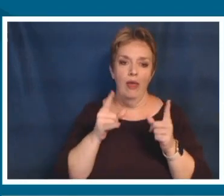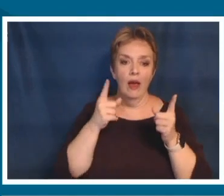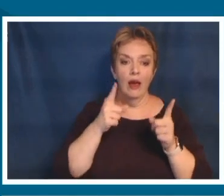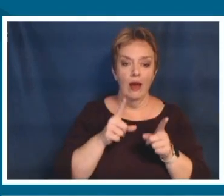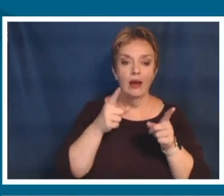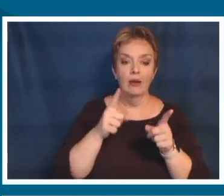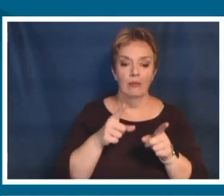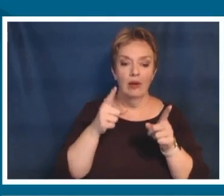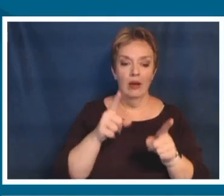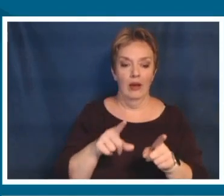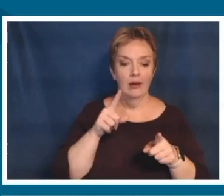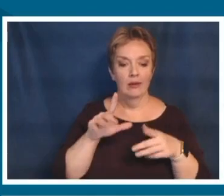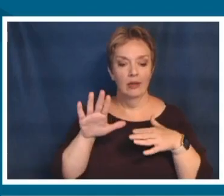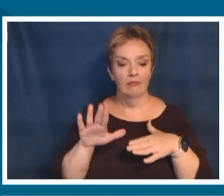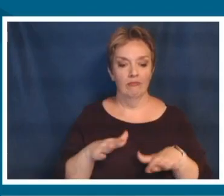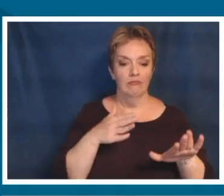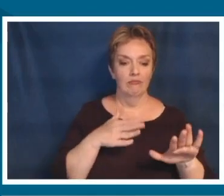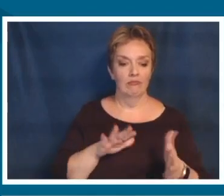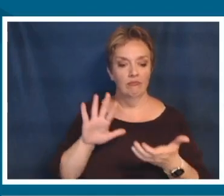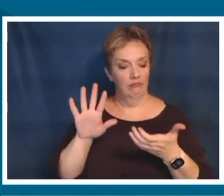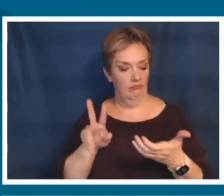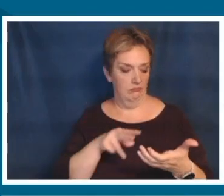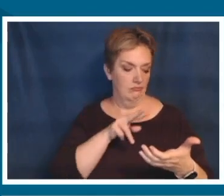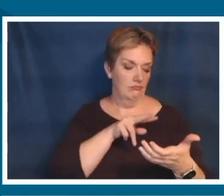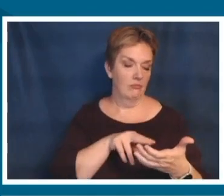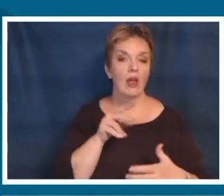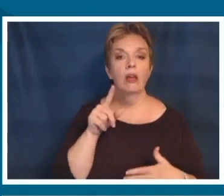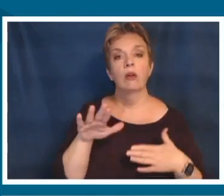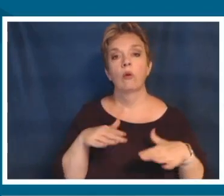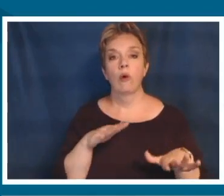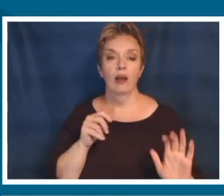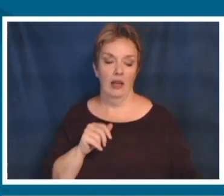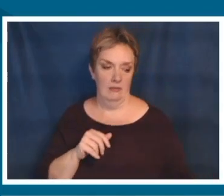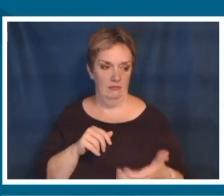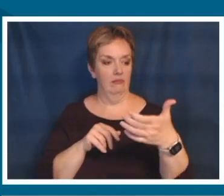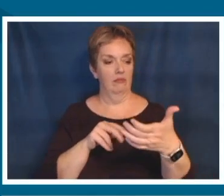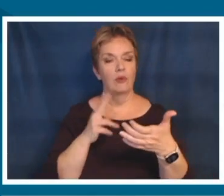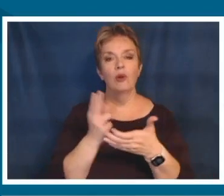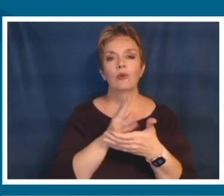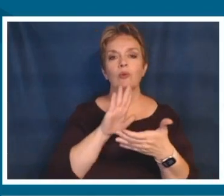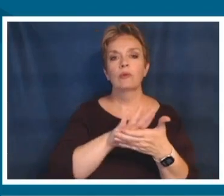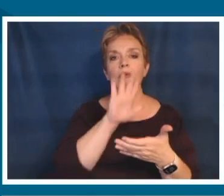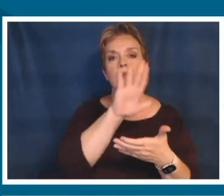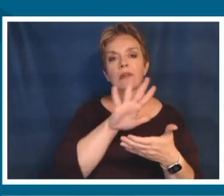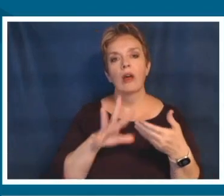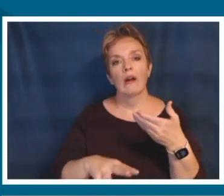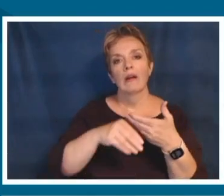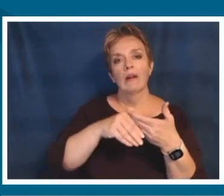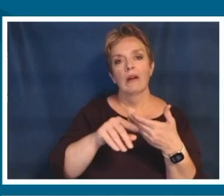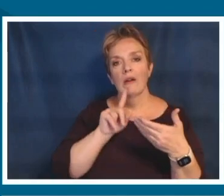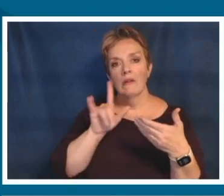then you can hold your phone up um use the augmented reality feature and see